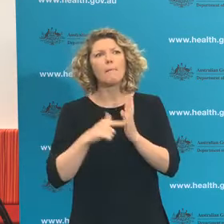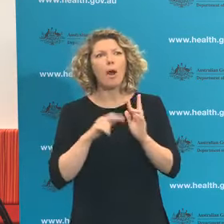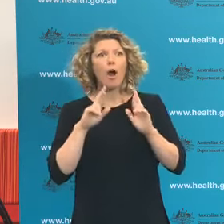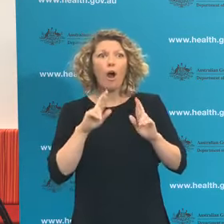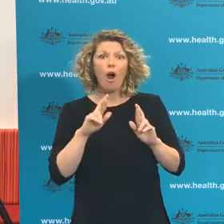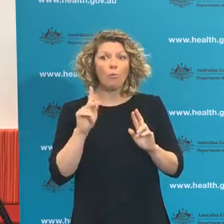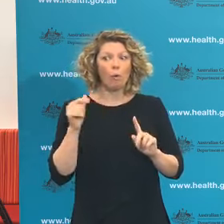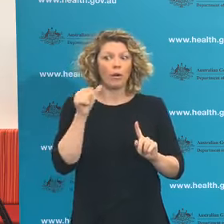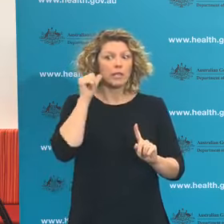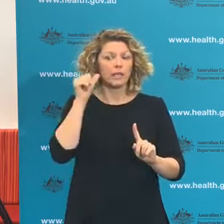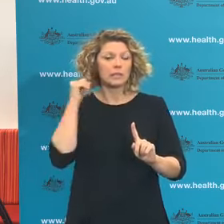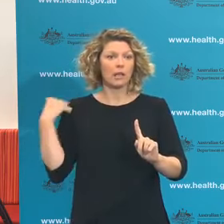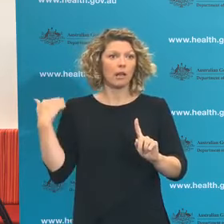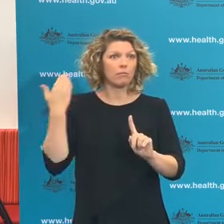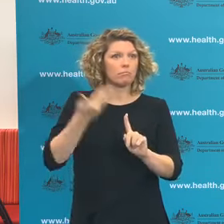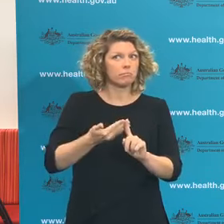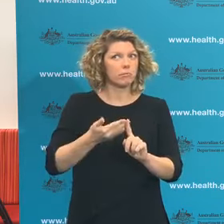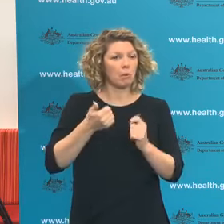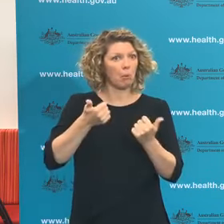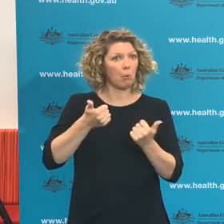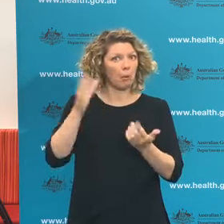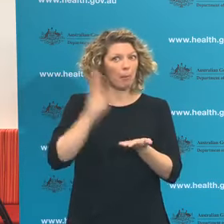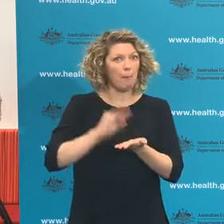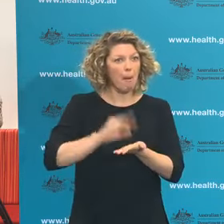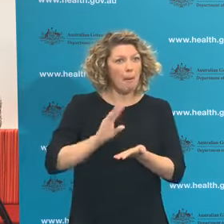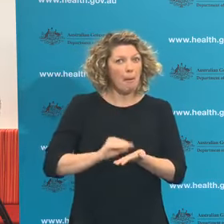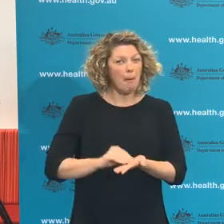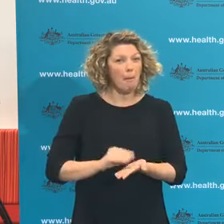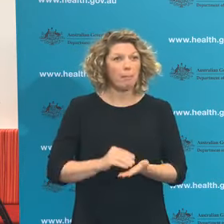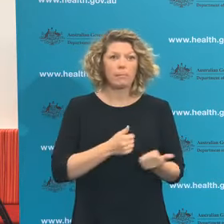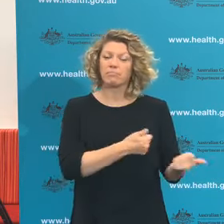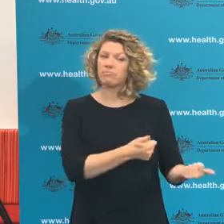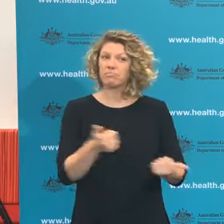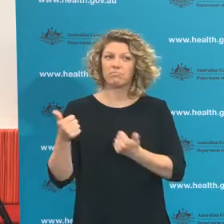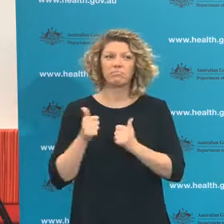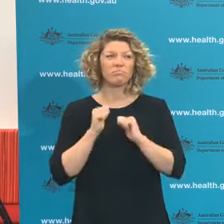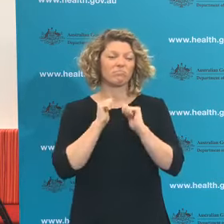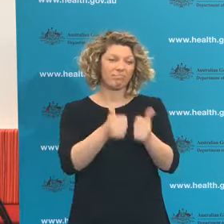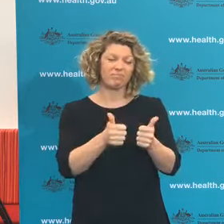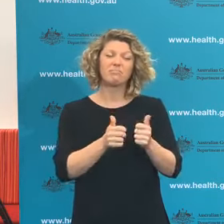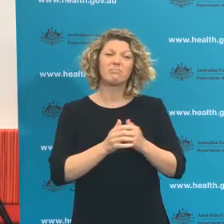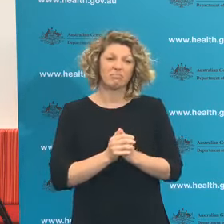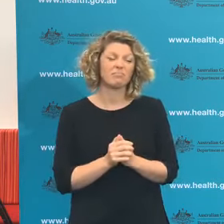yesterday's performance if we keep going. It's been really really great, the uptake